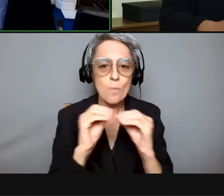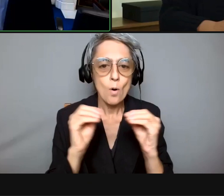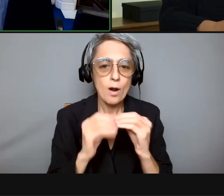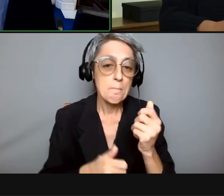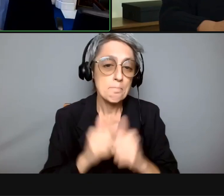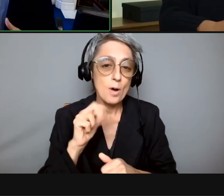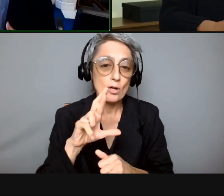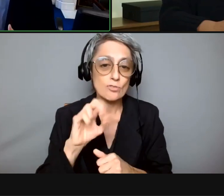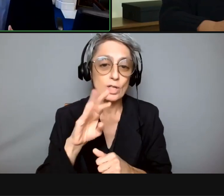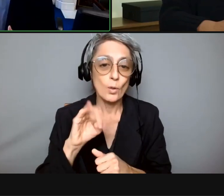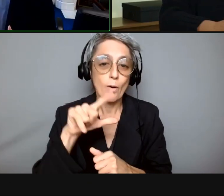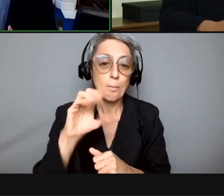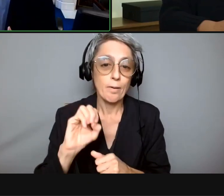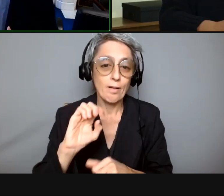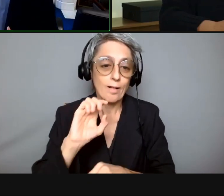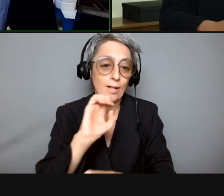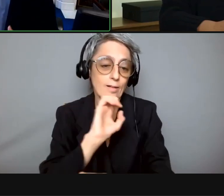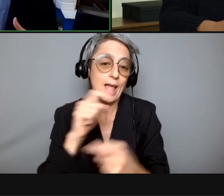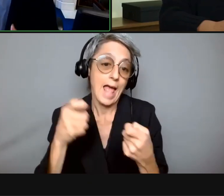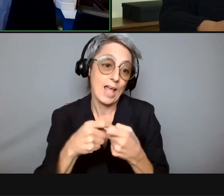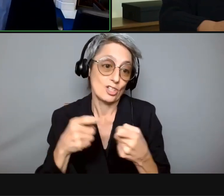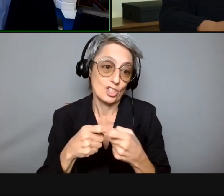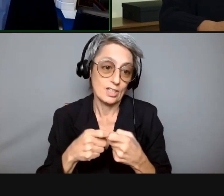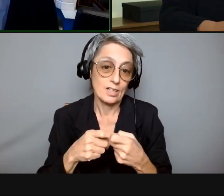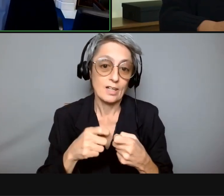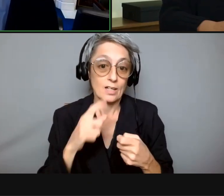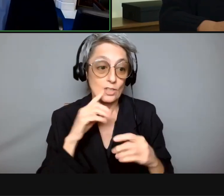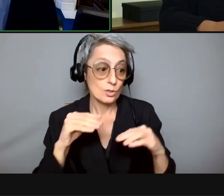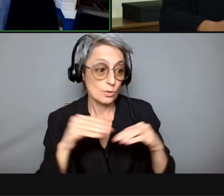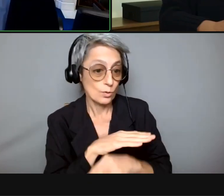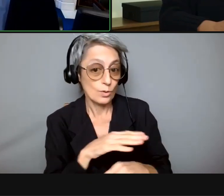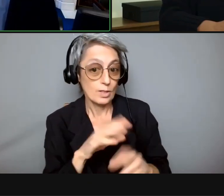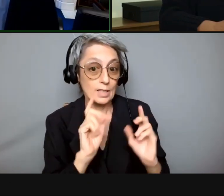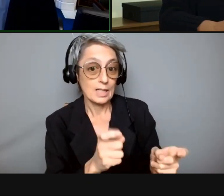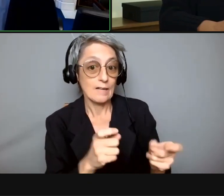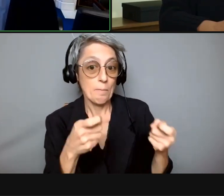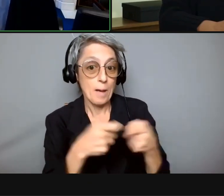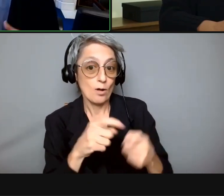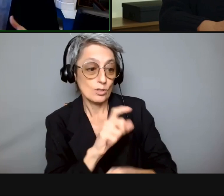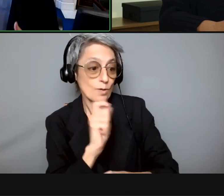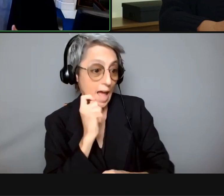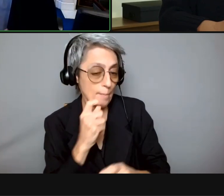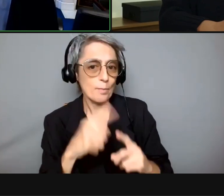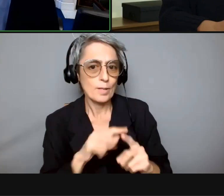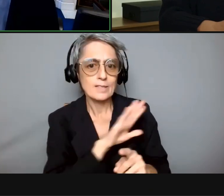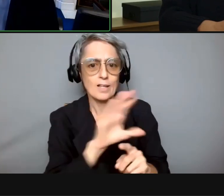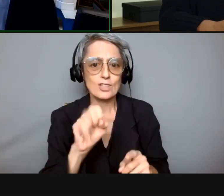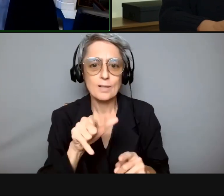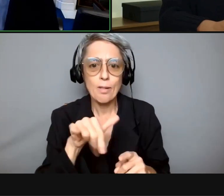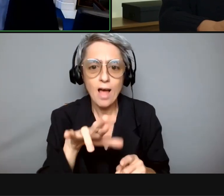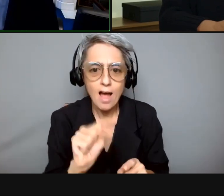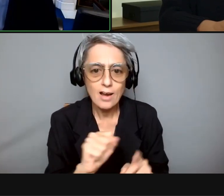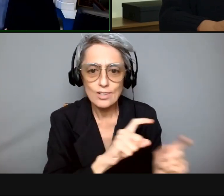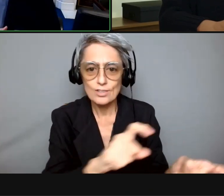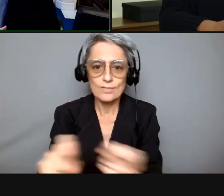to power Apple but to power apple suppliers. Lisa, also in this role is Apple's Racial Equity